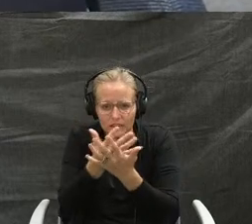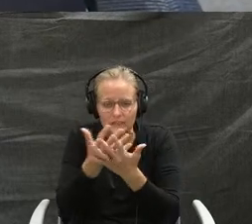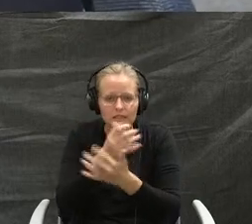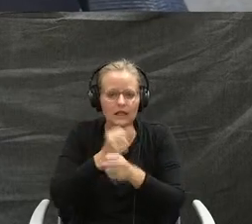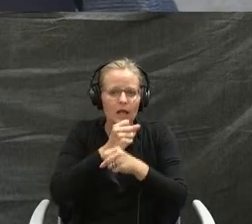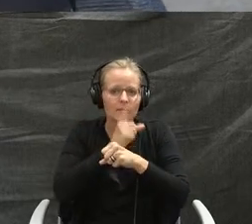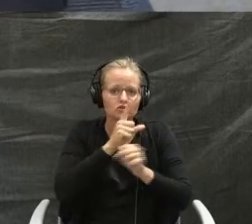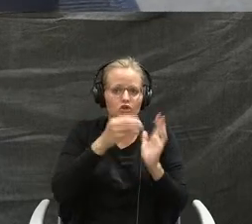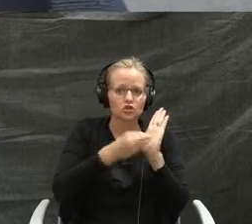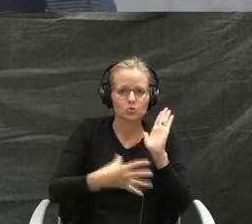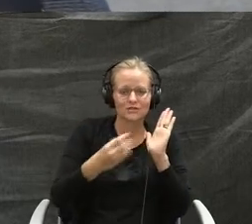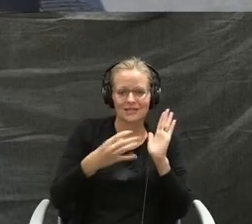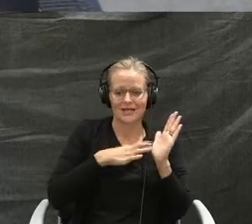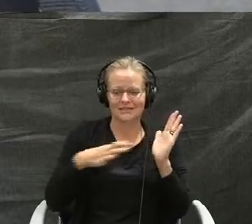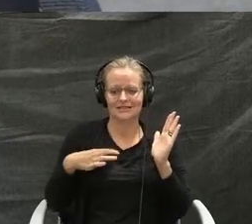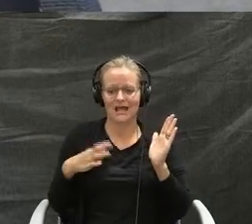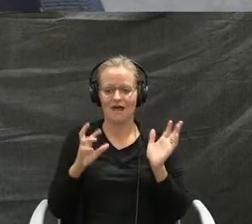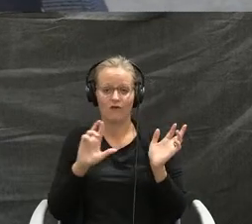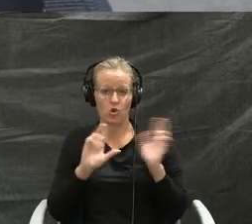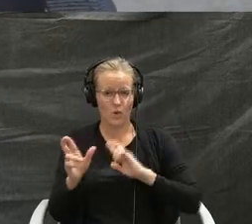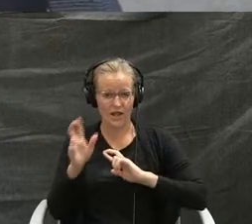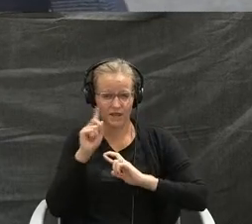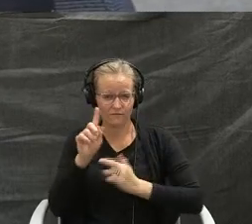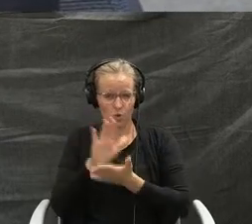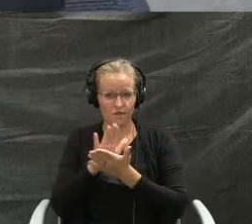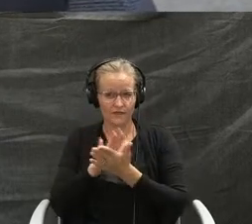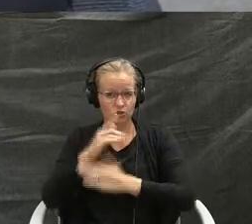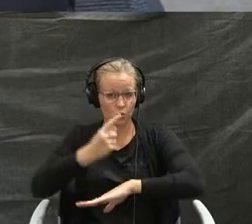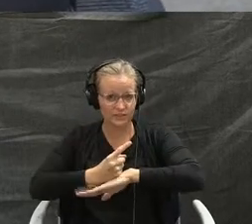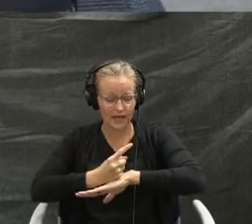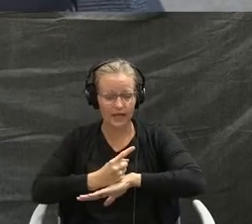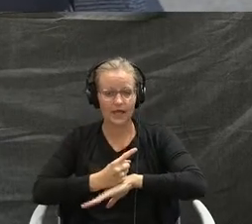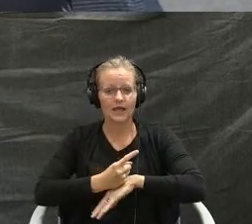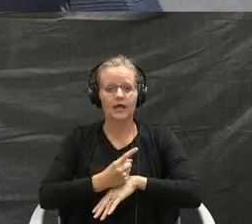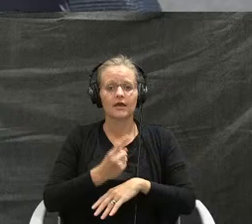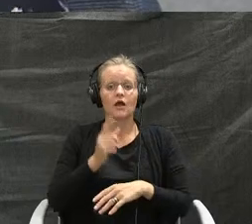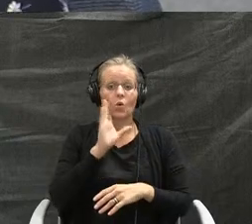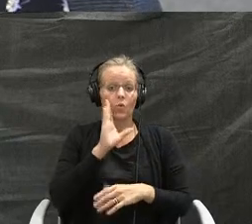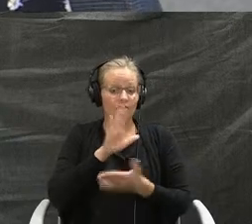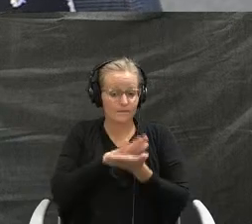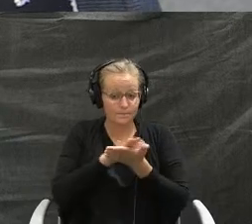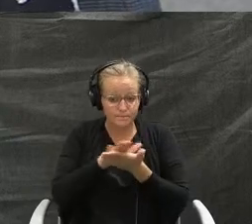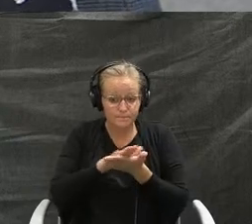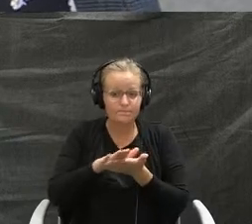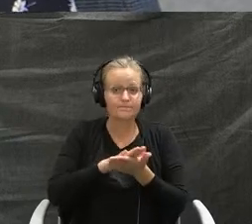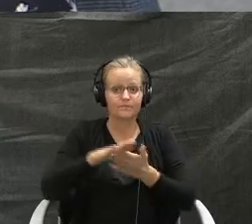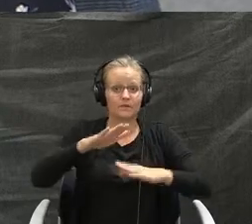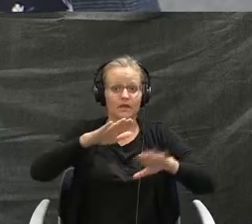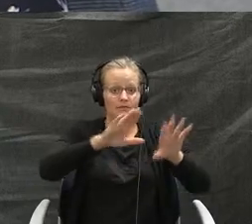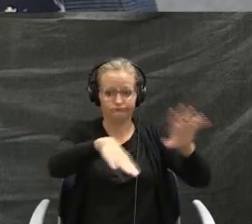going to be cleaned between each class, especially high touch areas? Is the school district going to enforce that students